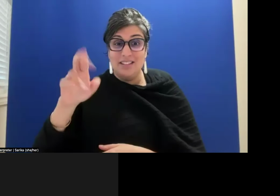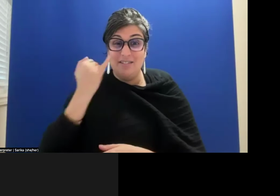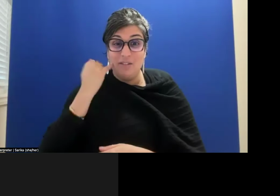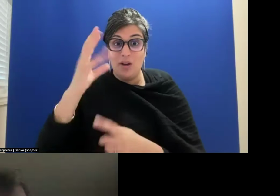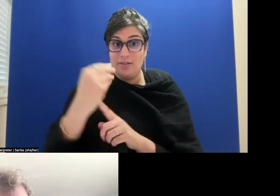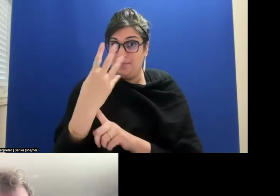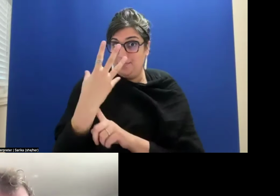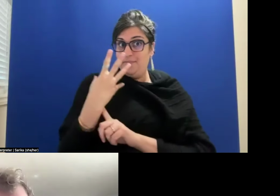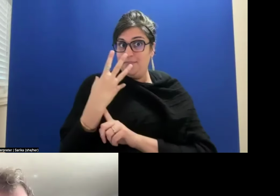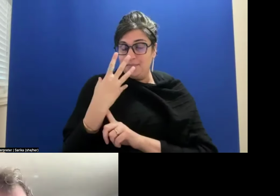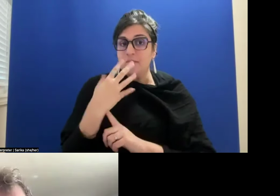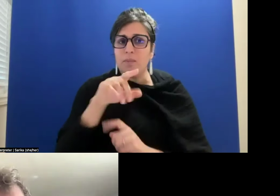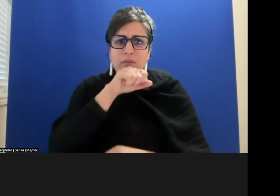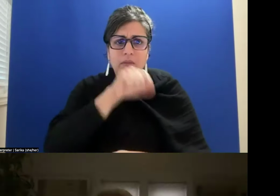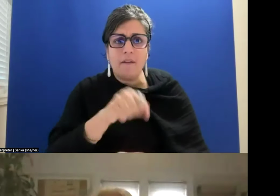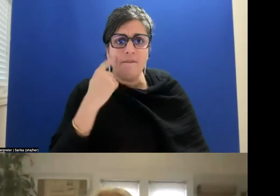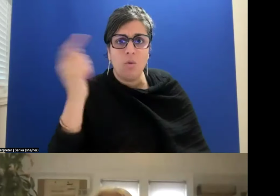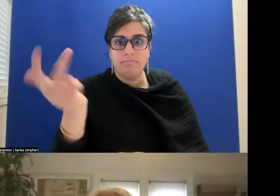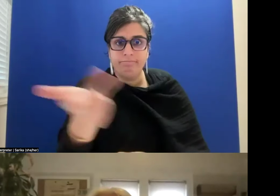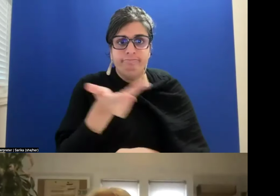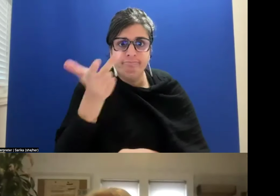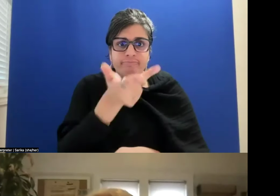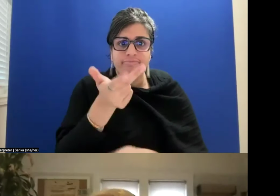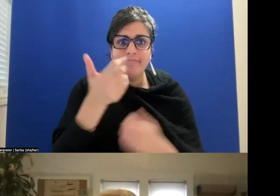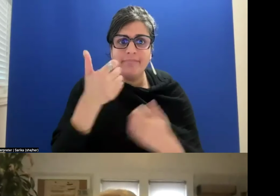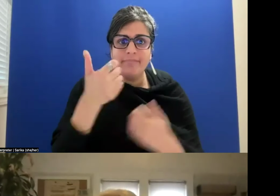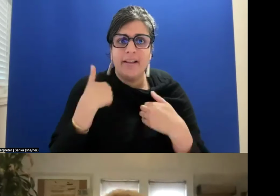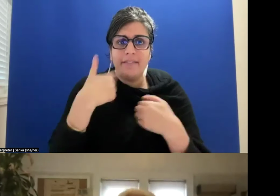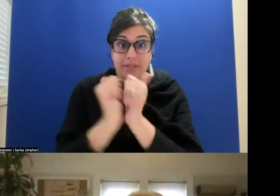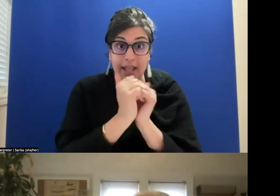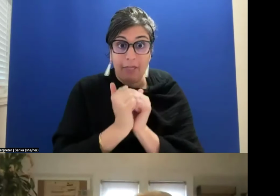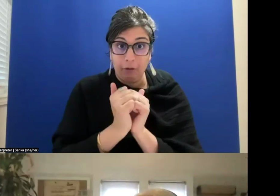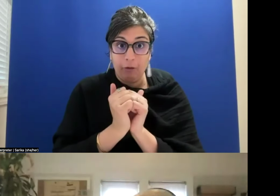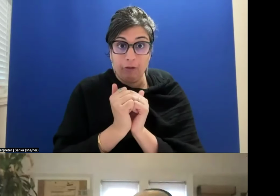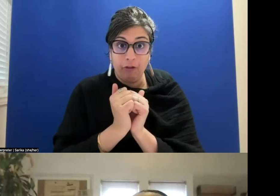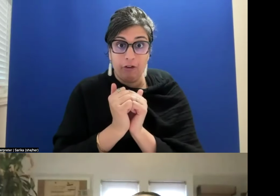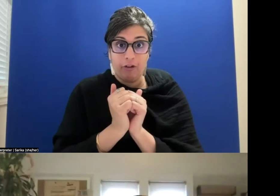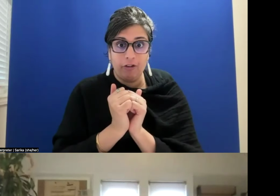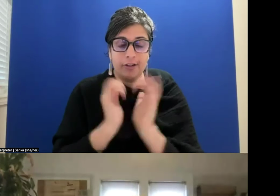I'd love to just give you all some time together to, to, be a conversation